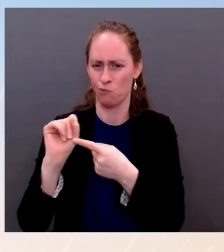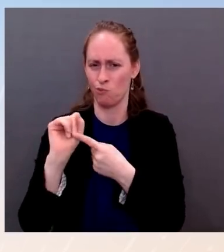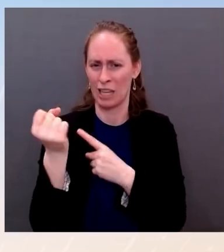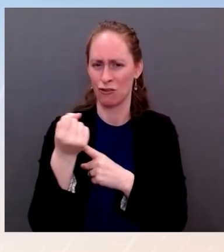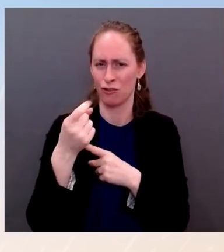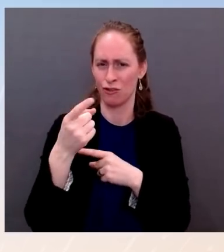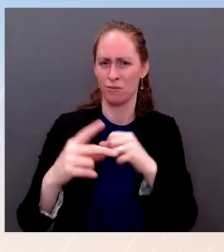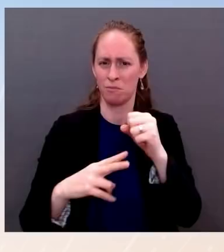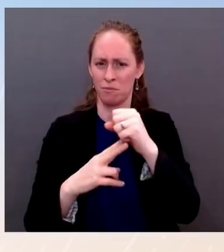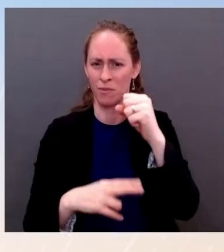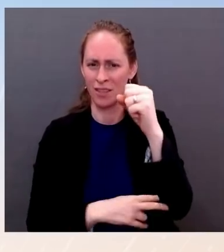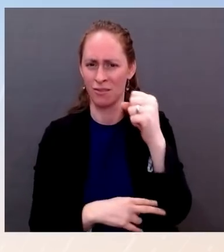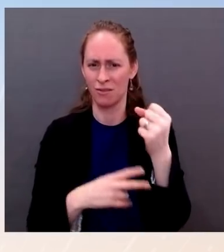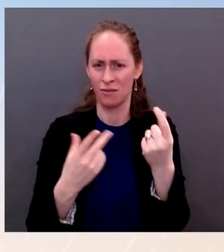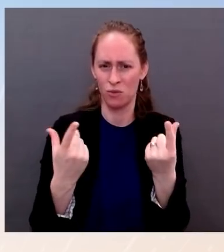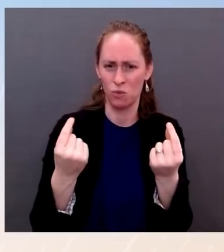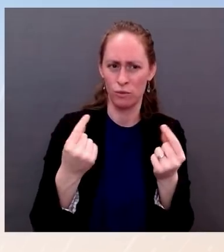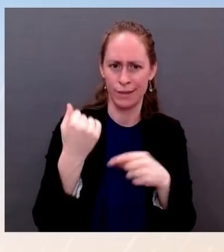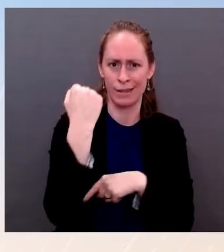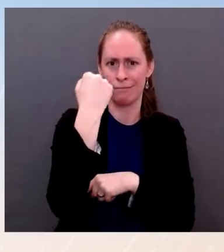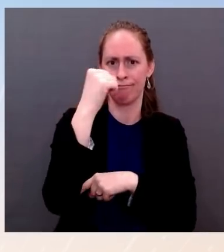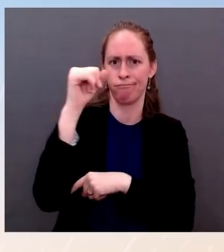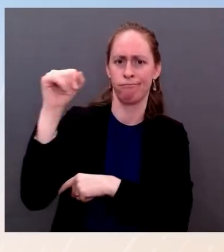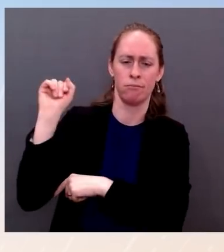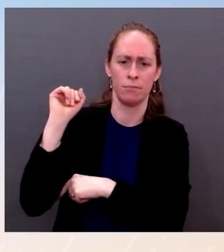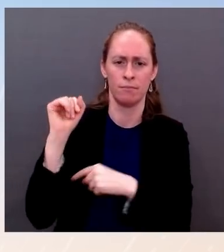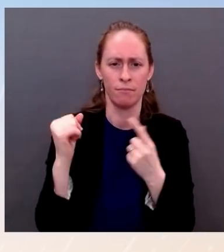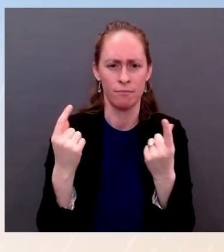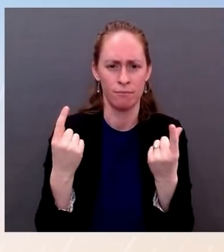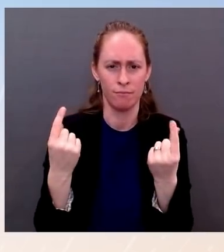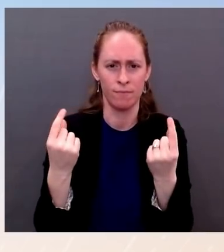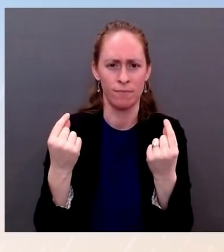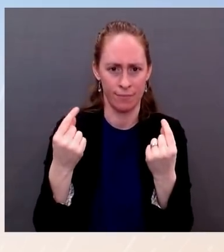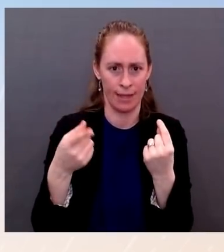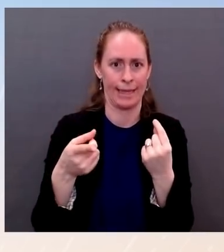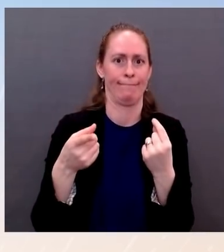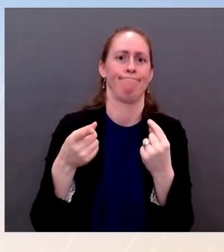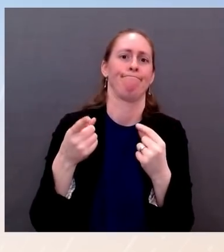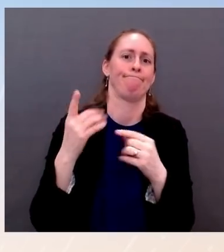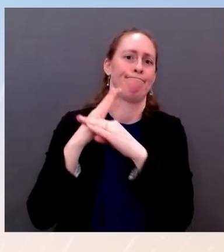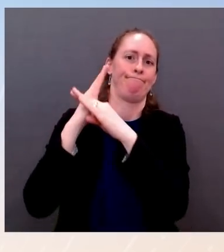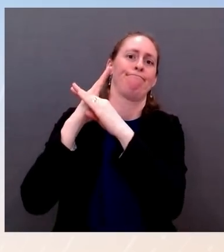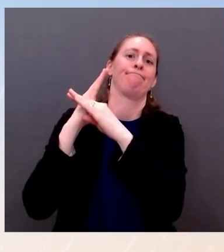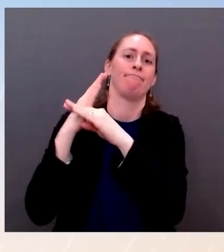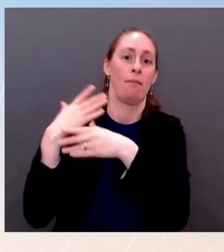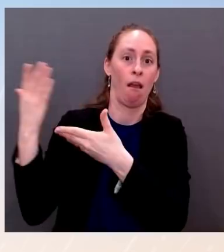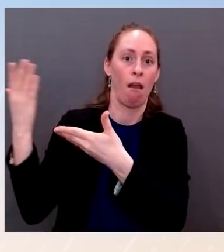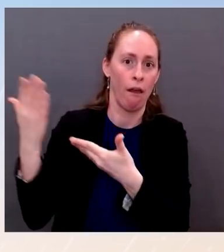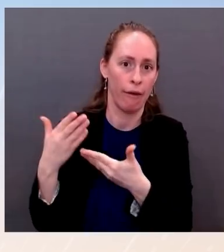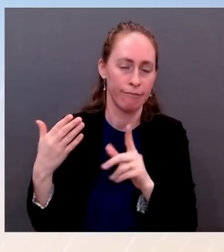I mean, fundamentally, how we view this is that the impact of these protests, while we certainly believe in peaceful protest,